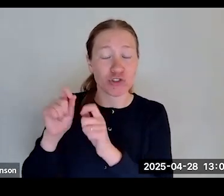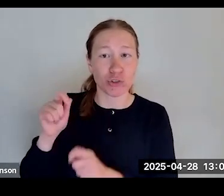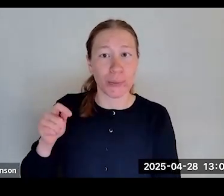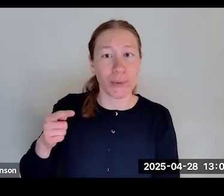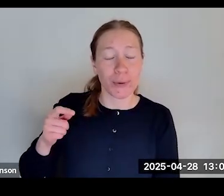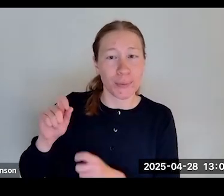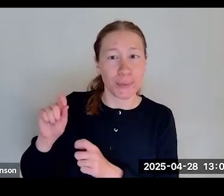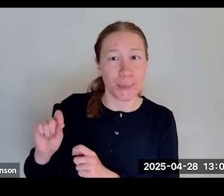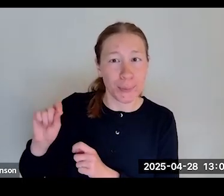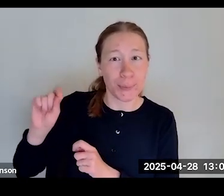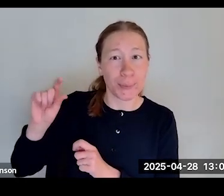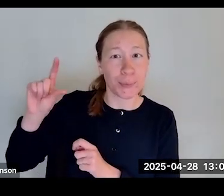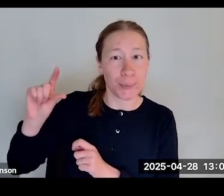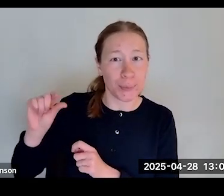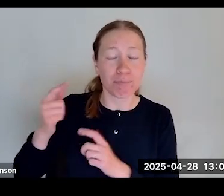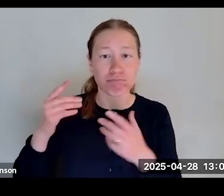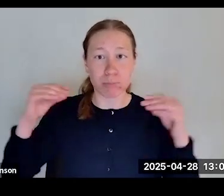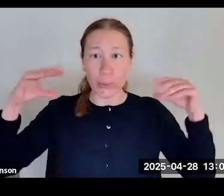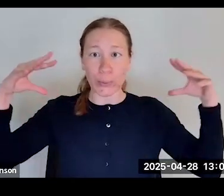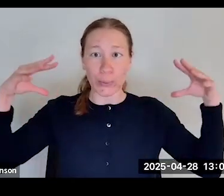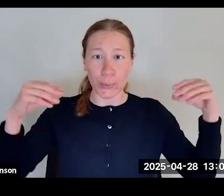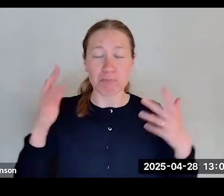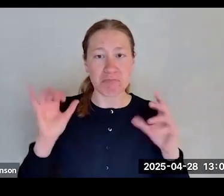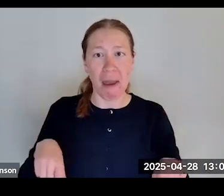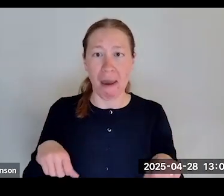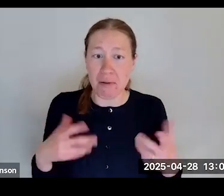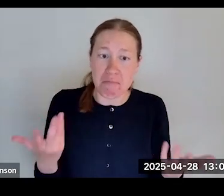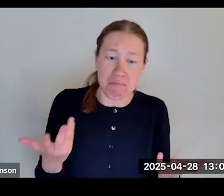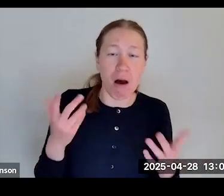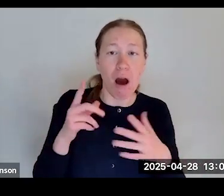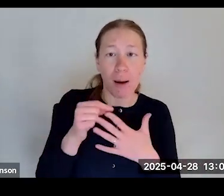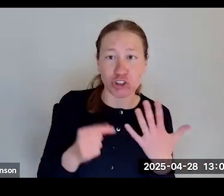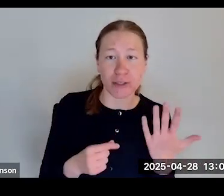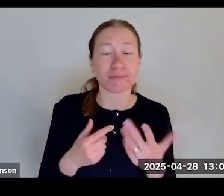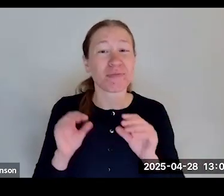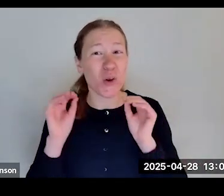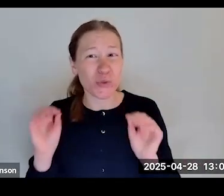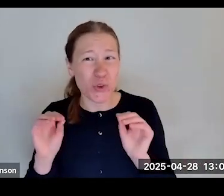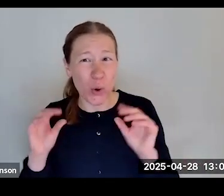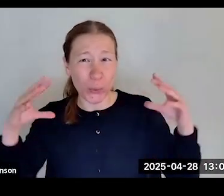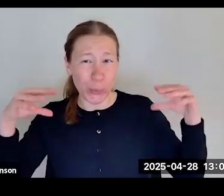and their symptoms that day. If we don't have a dimmer, maybe providing the ability to turn lights off